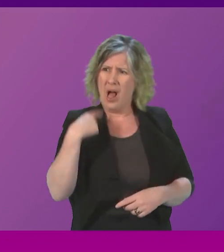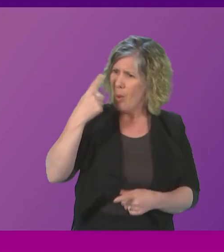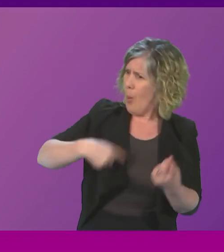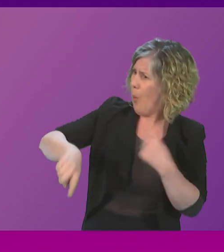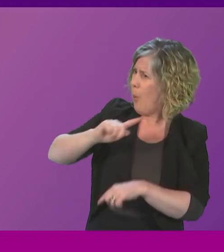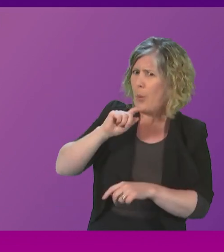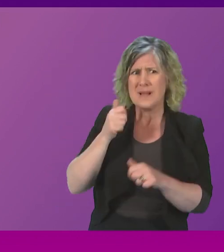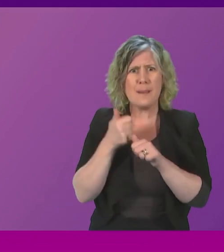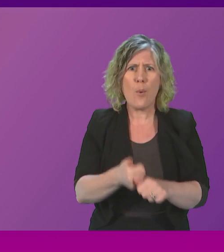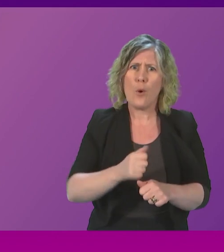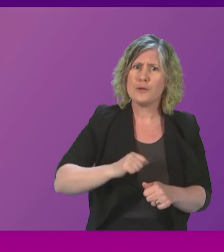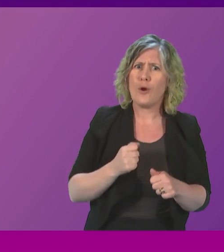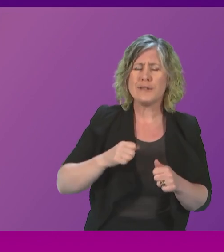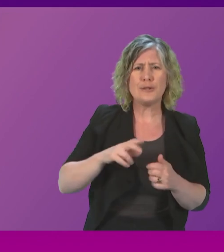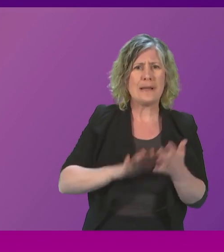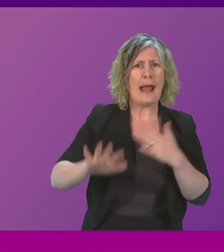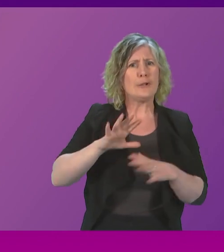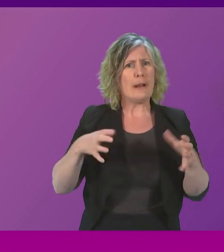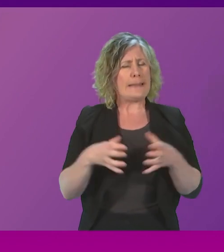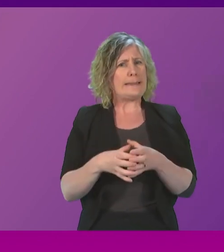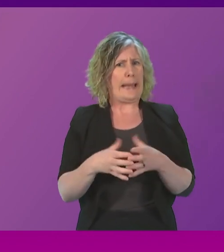the other day.